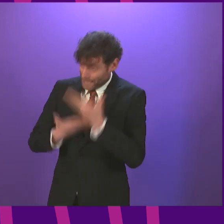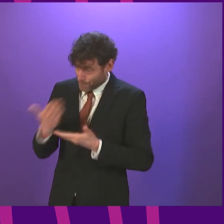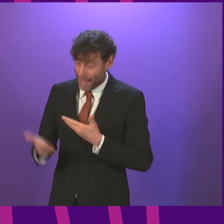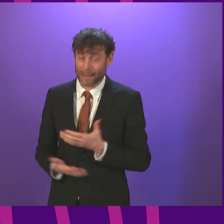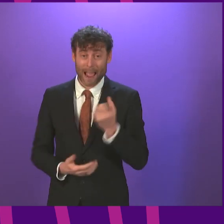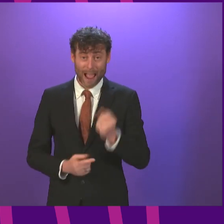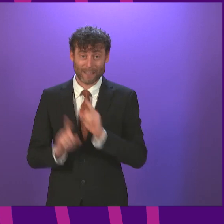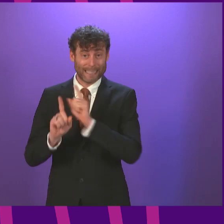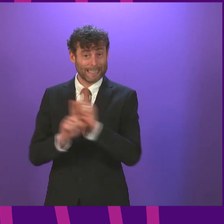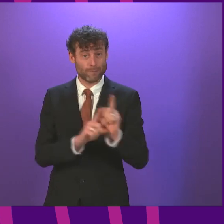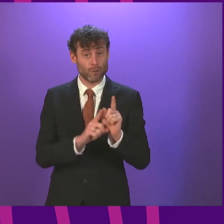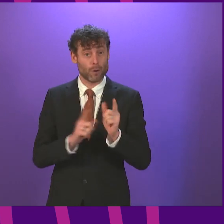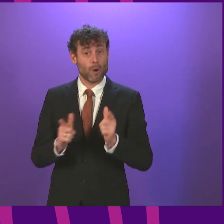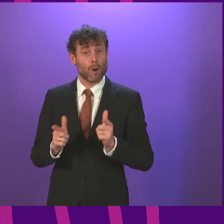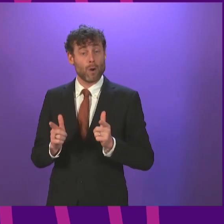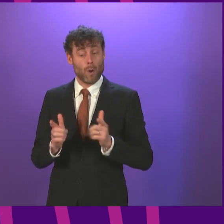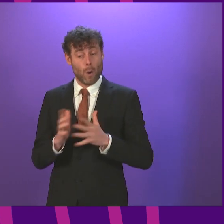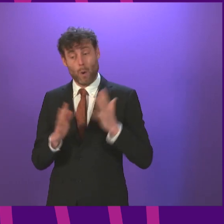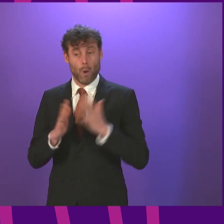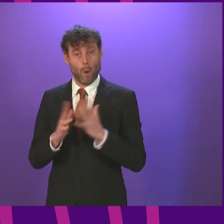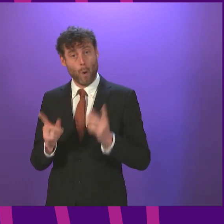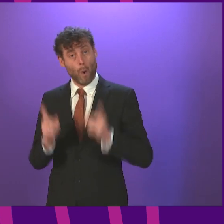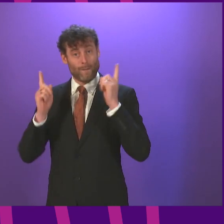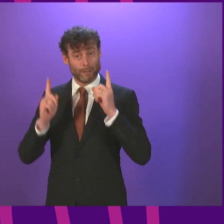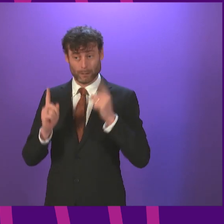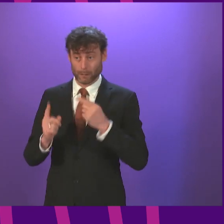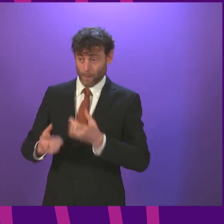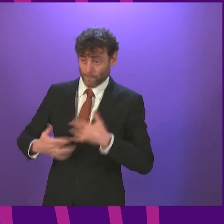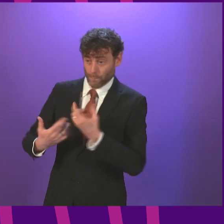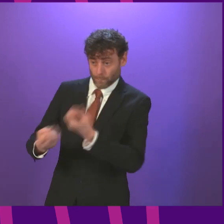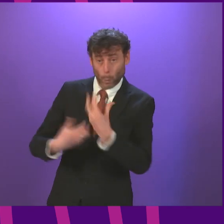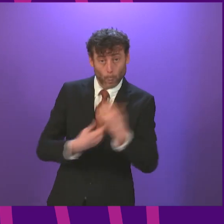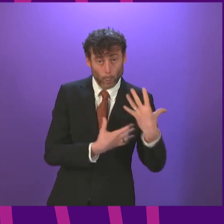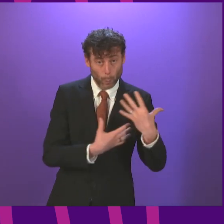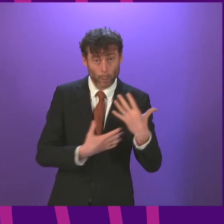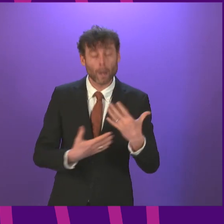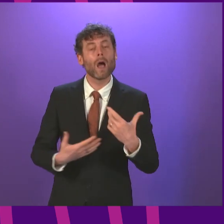Of course, the law officers, in coming to their opinions and judgments, take account